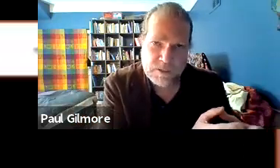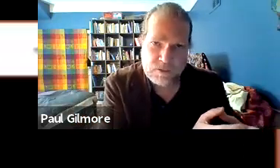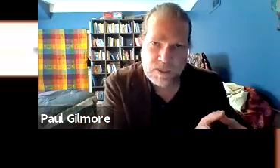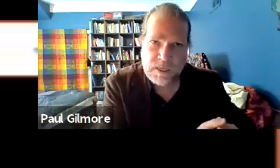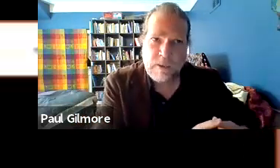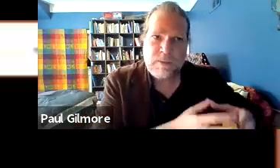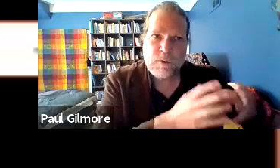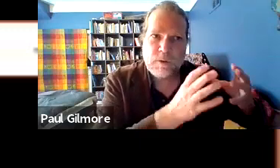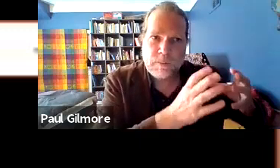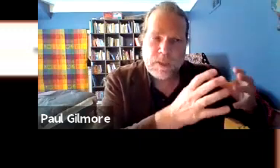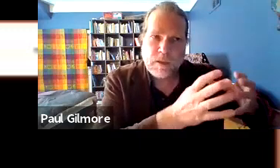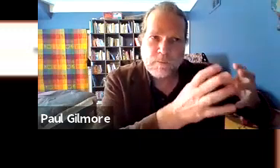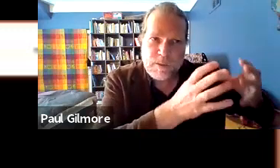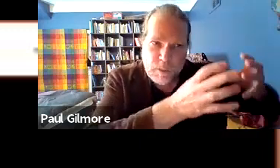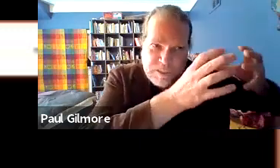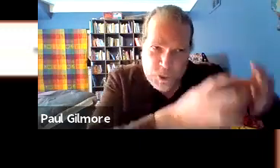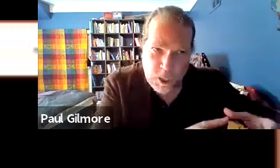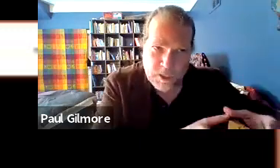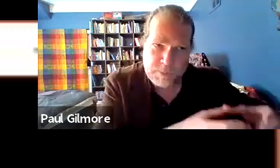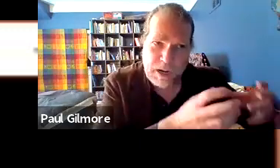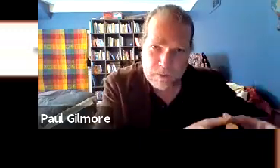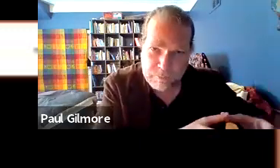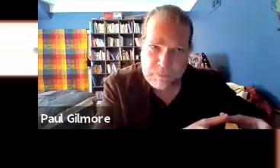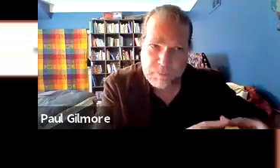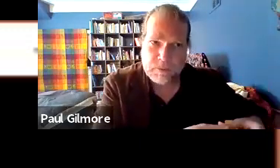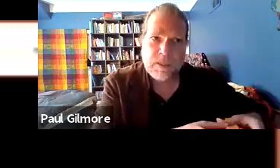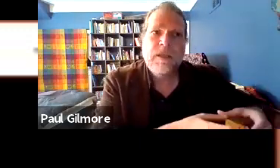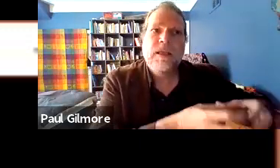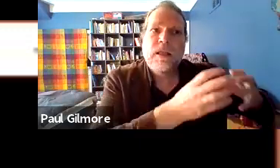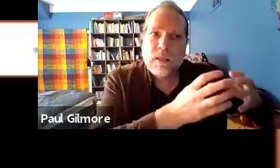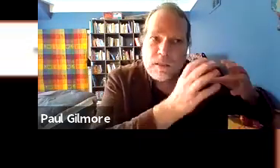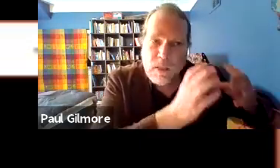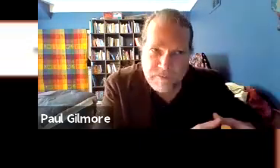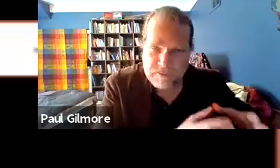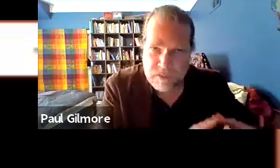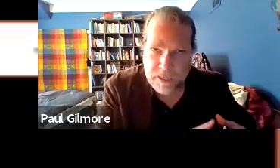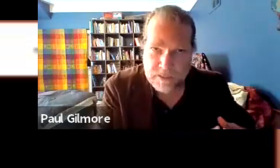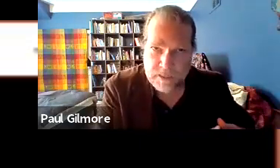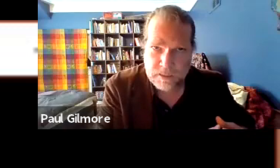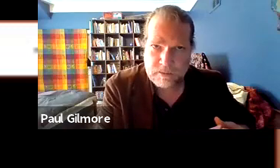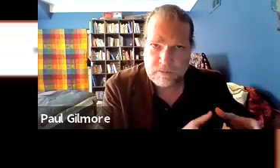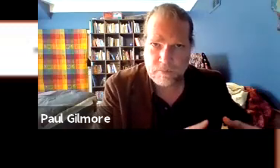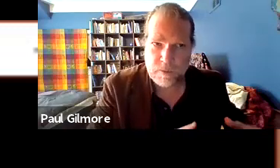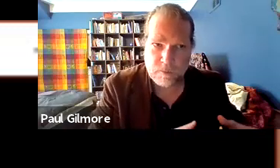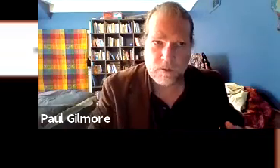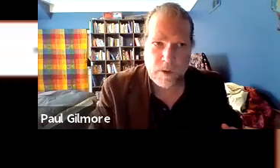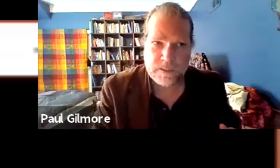history, people, people in charge powerful people loved the idea that we were a white